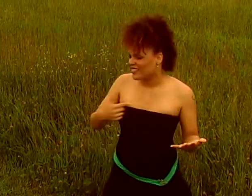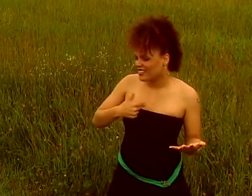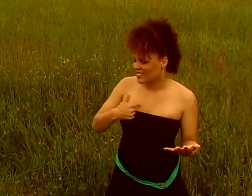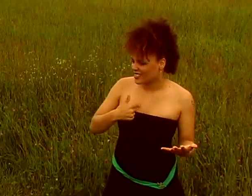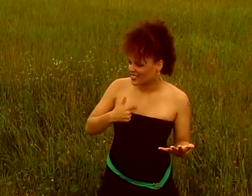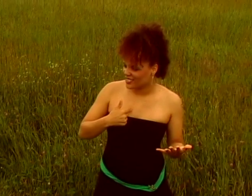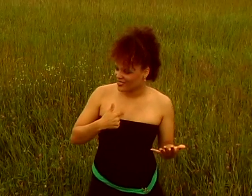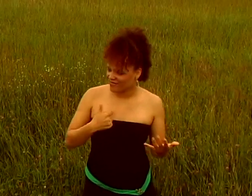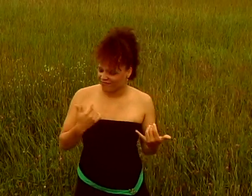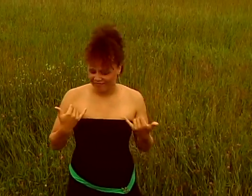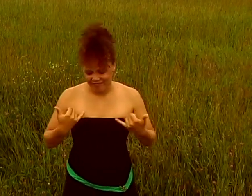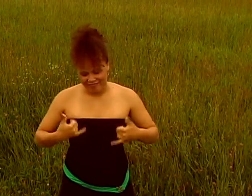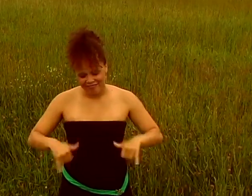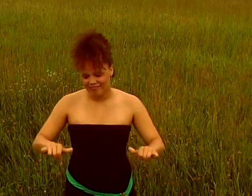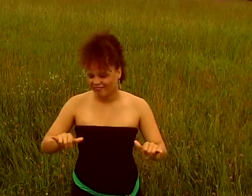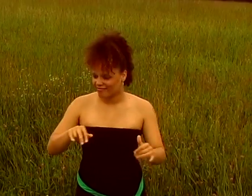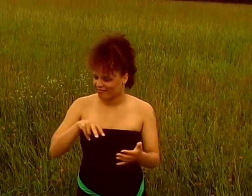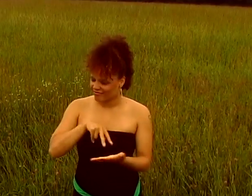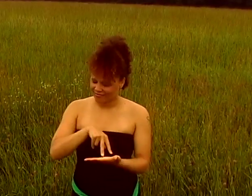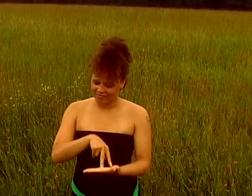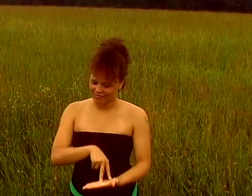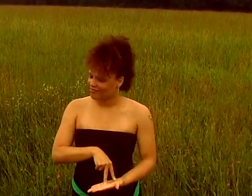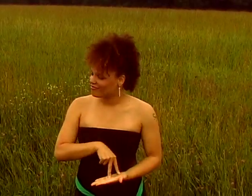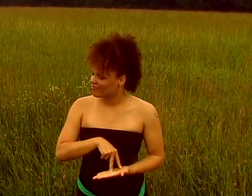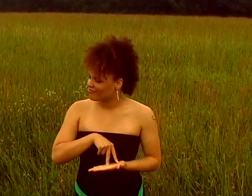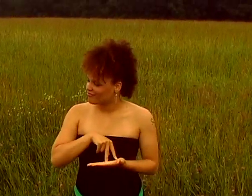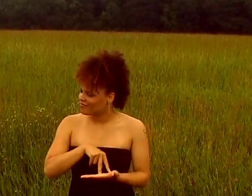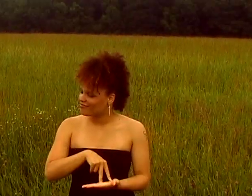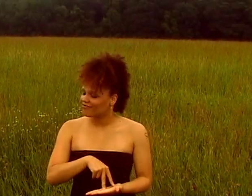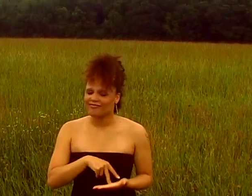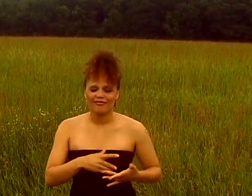I've got you here